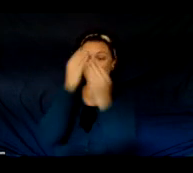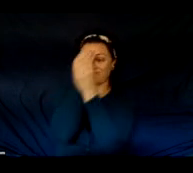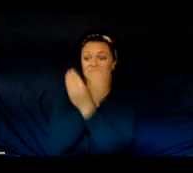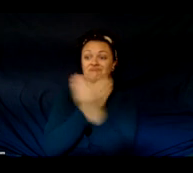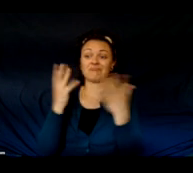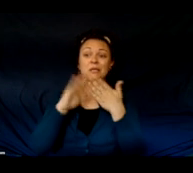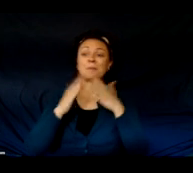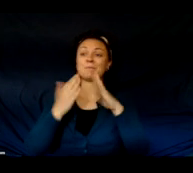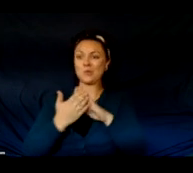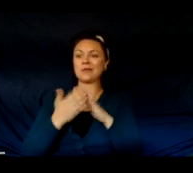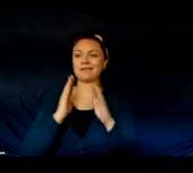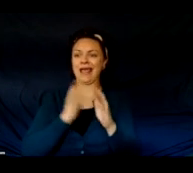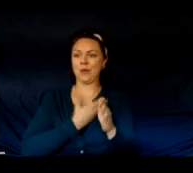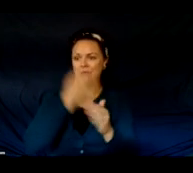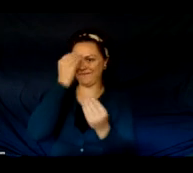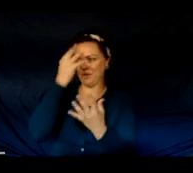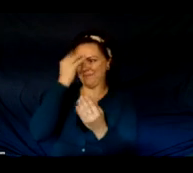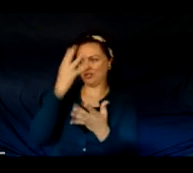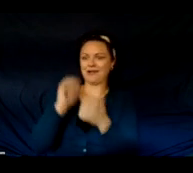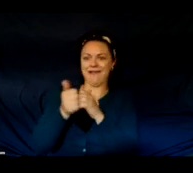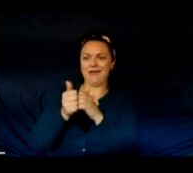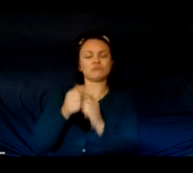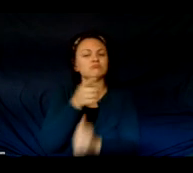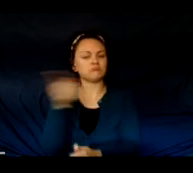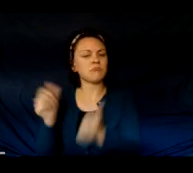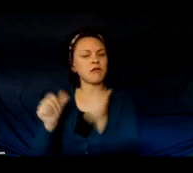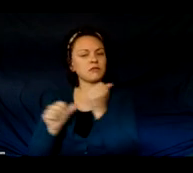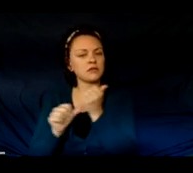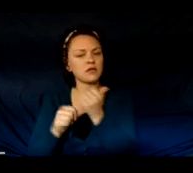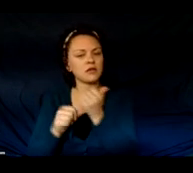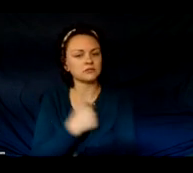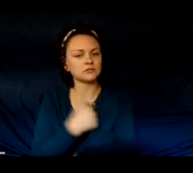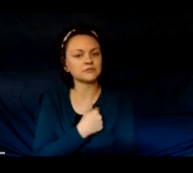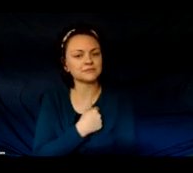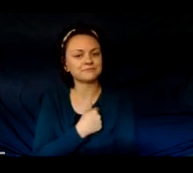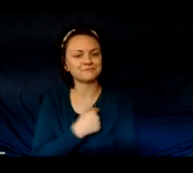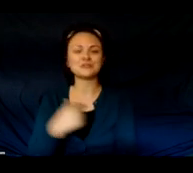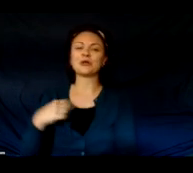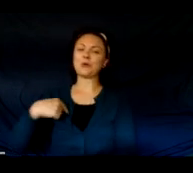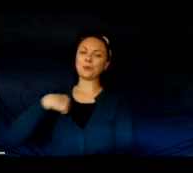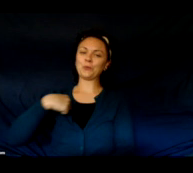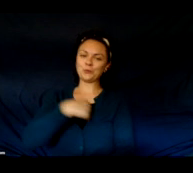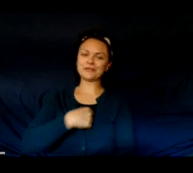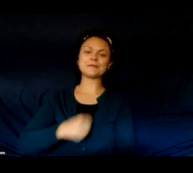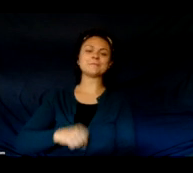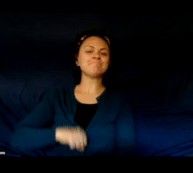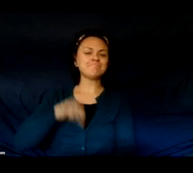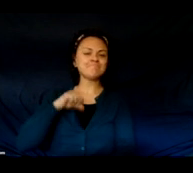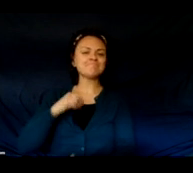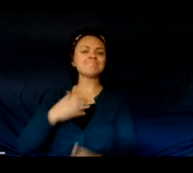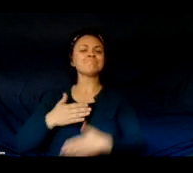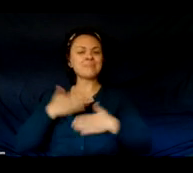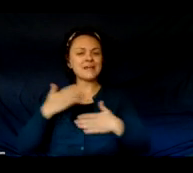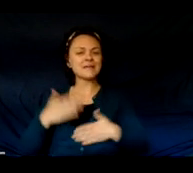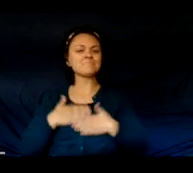It is a pleasure of ours to uplift the perspectives of three members